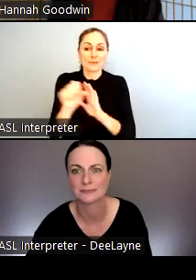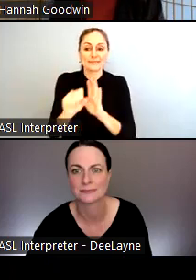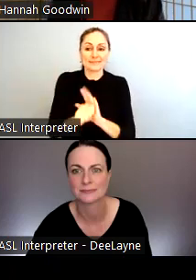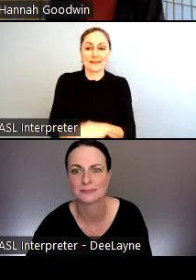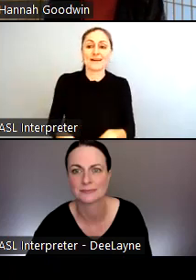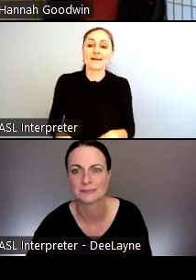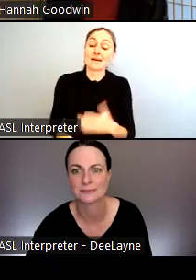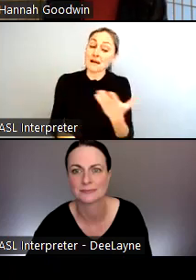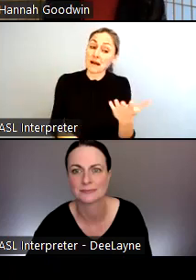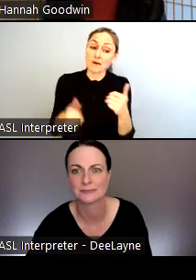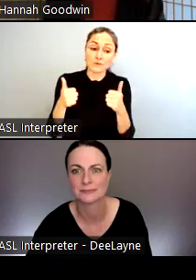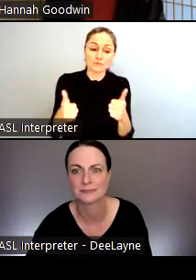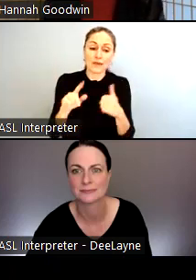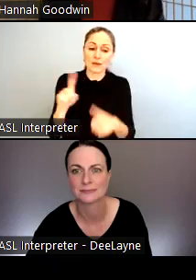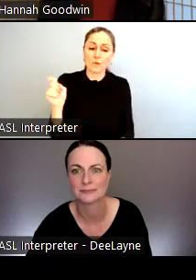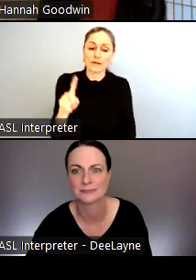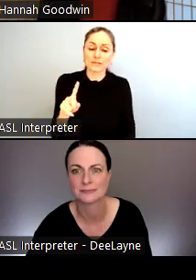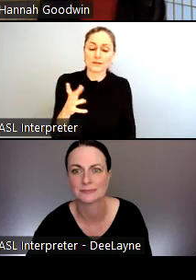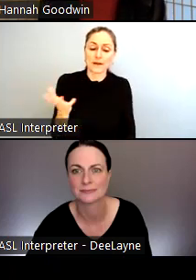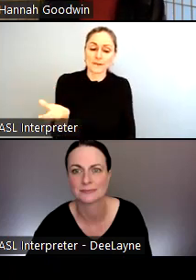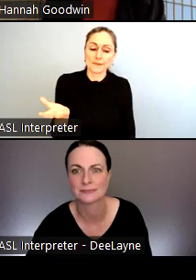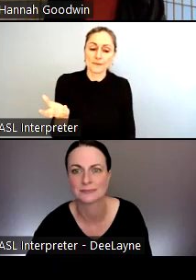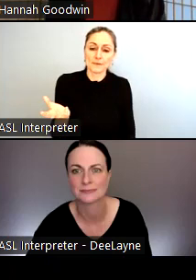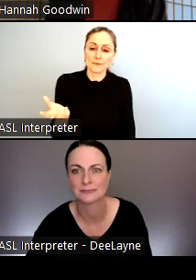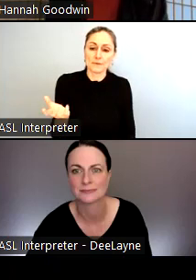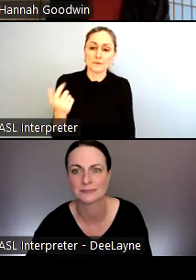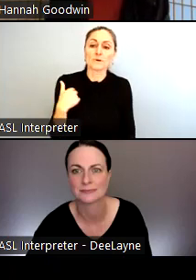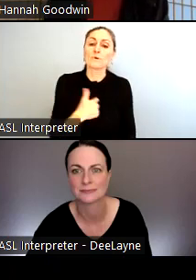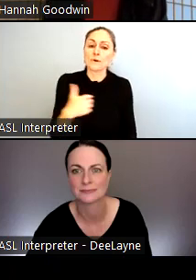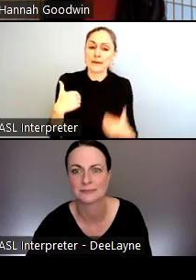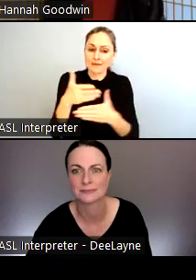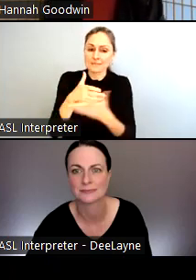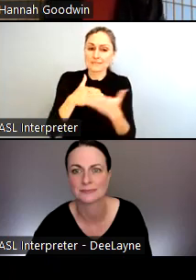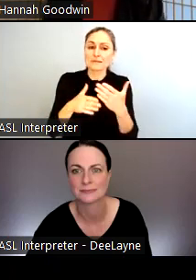Oh, that's a great question. We do have some remote presenters.